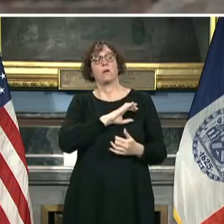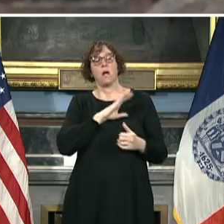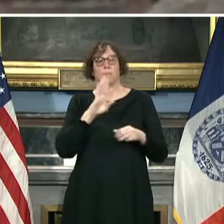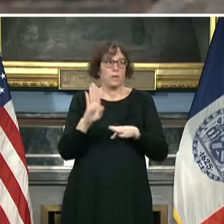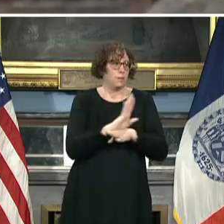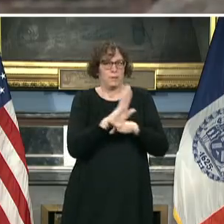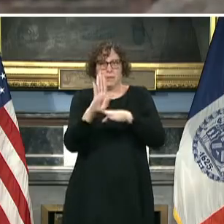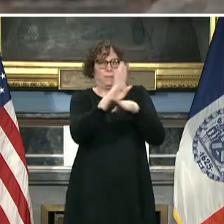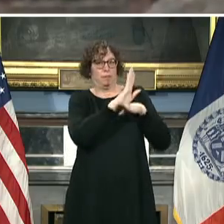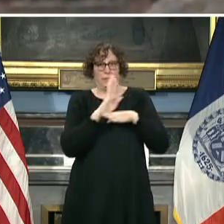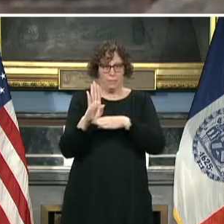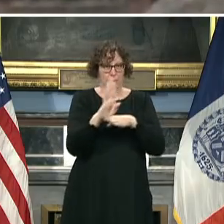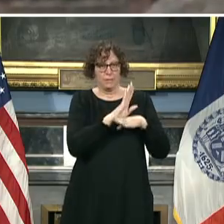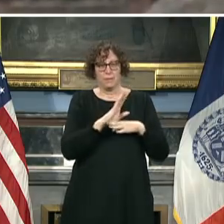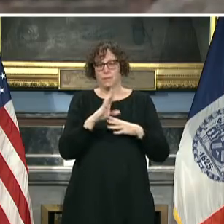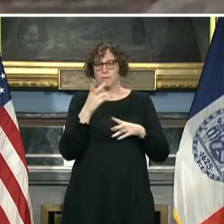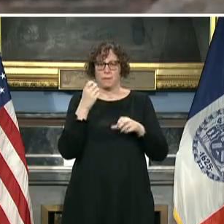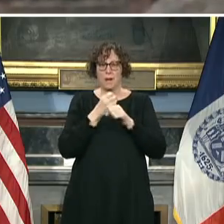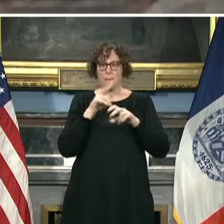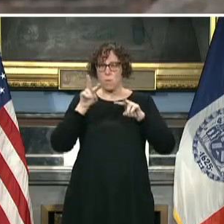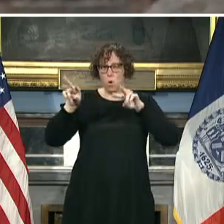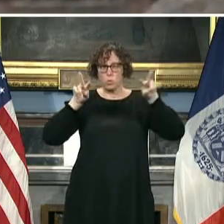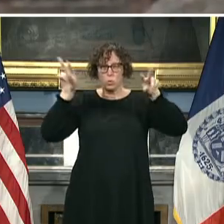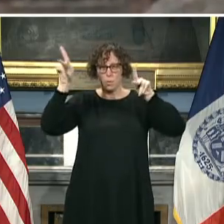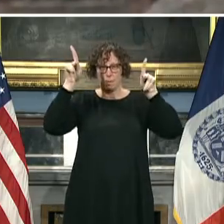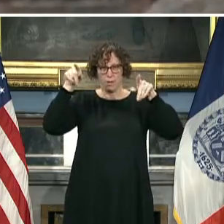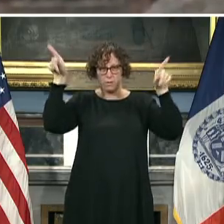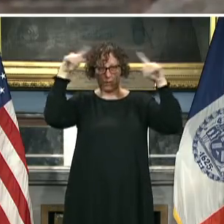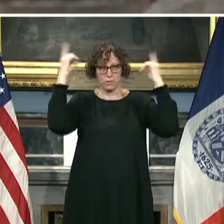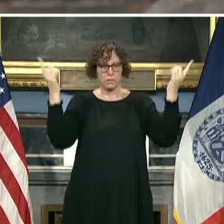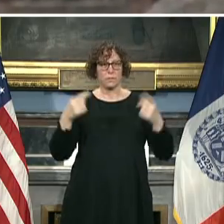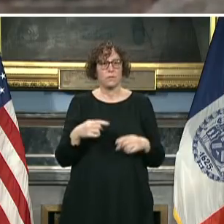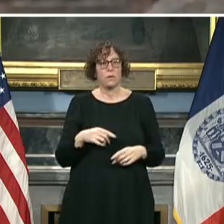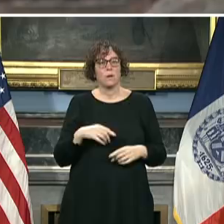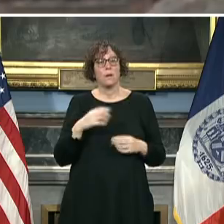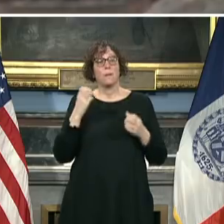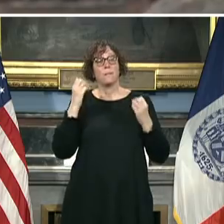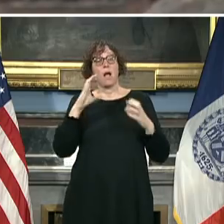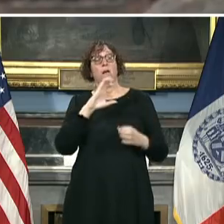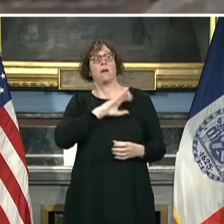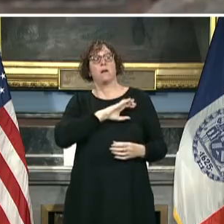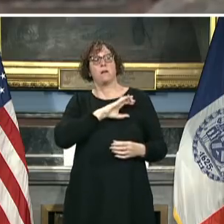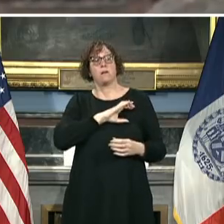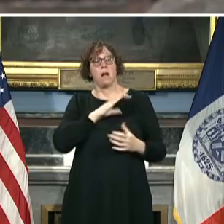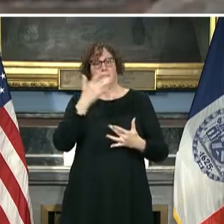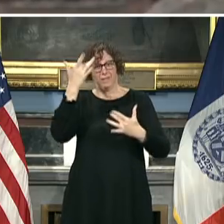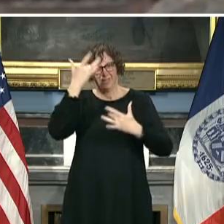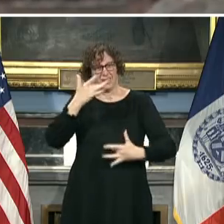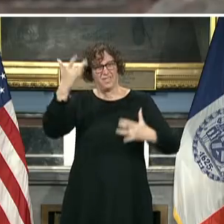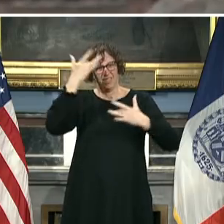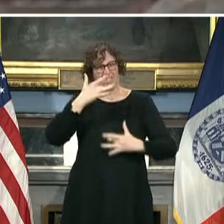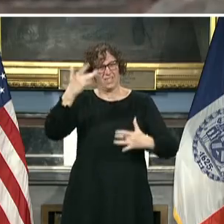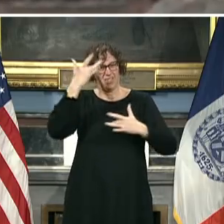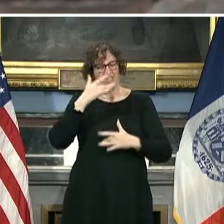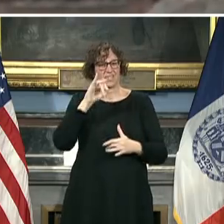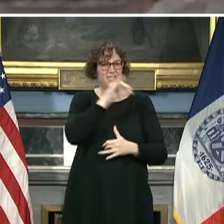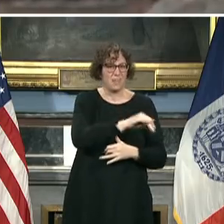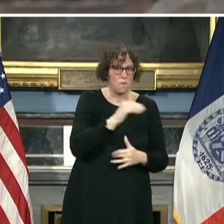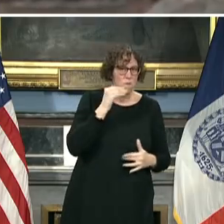AND OTHER ENFORCEMENT ENTIITES FOSCUED WHERE THEY ARE IS WHAT WE BELIEVE IS T HERIGHT STRATEGY. REMEMBER, THEY DO